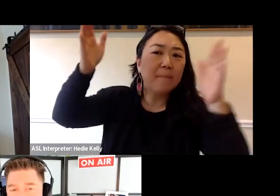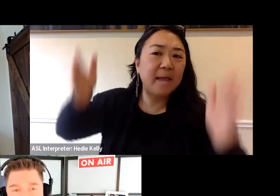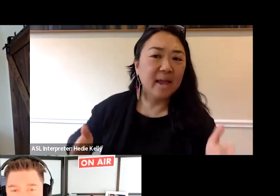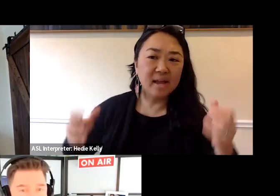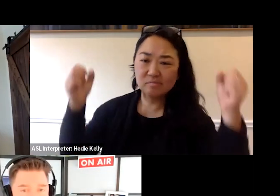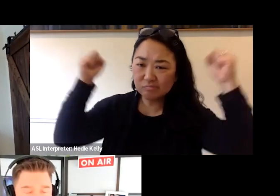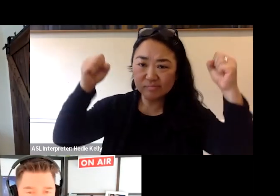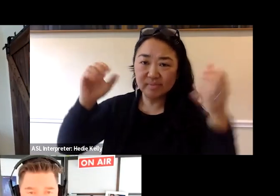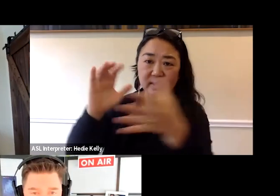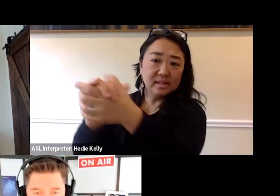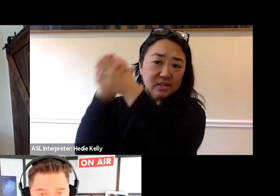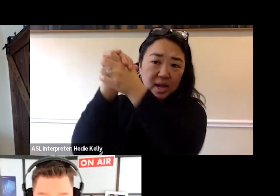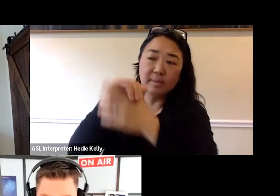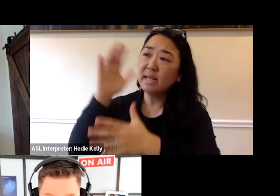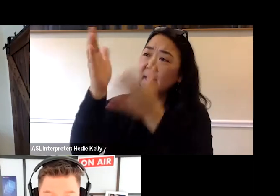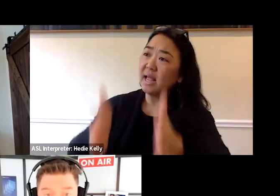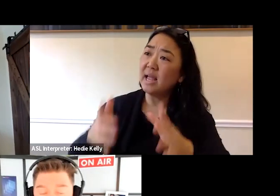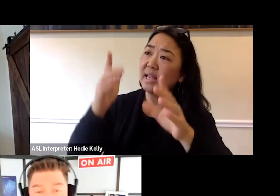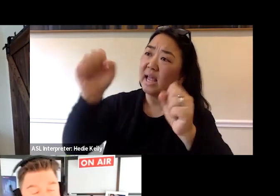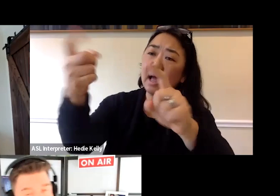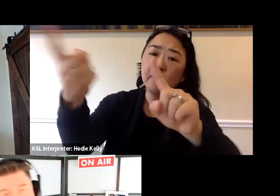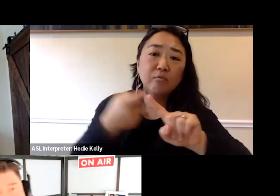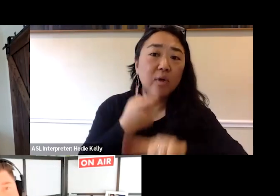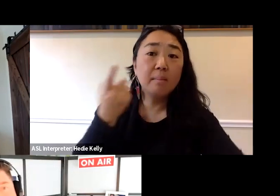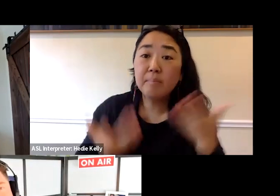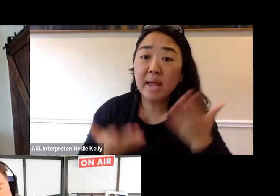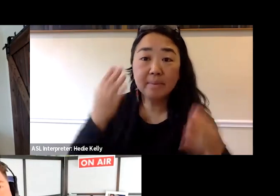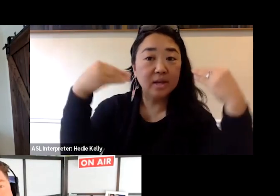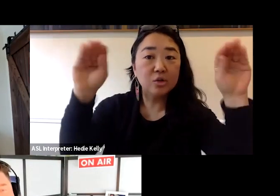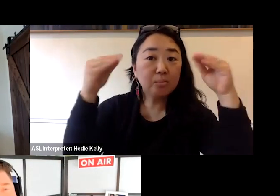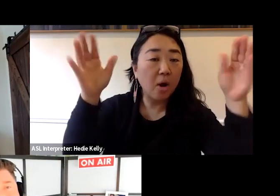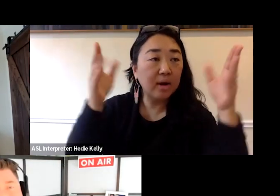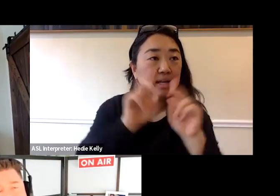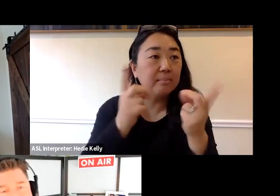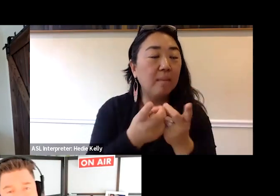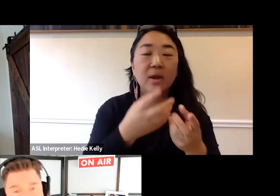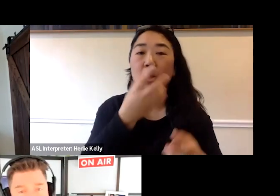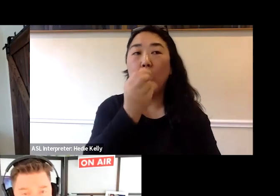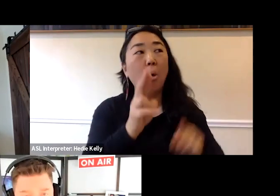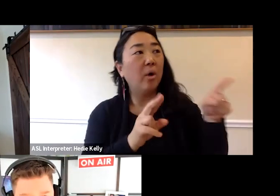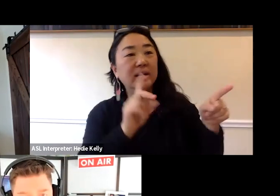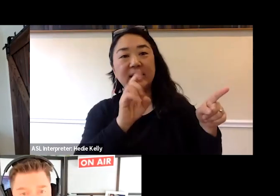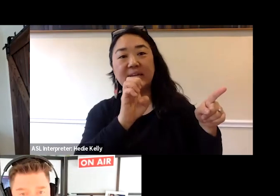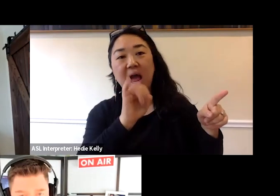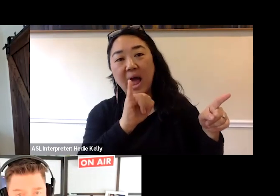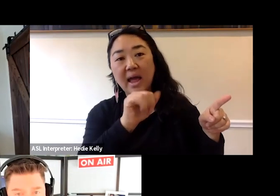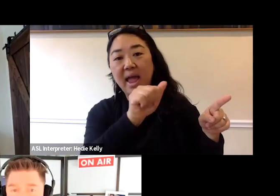come from a marketing department or coming from DEIA groups in the HR space.